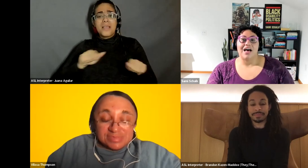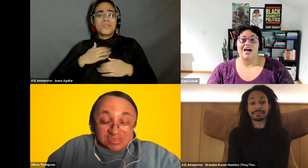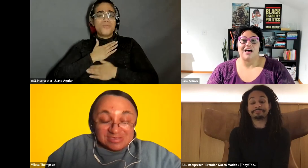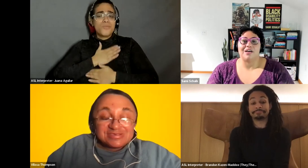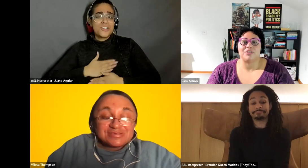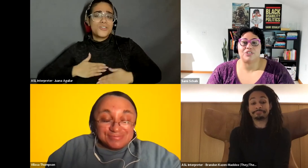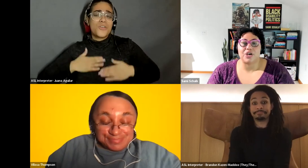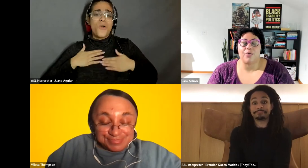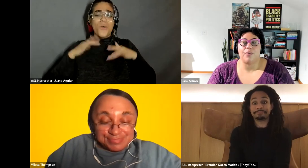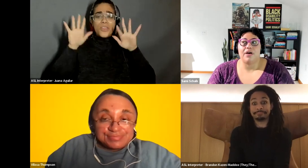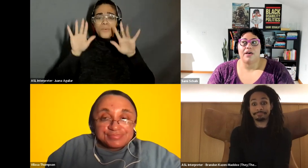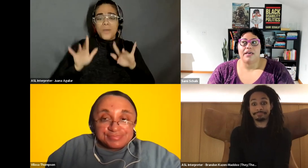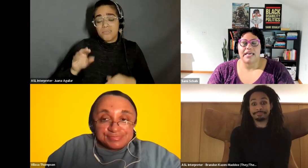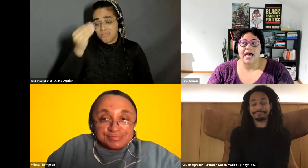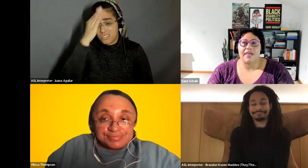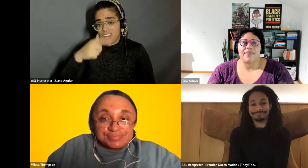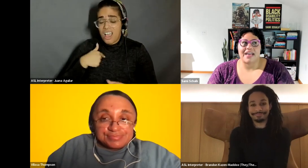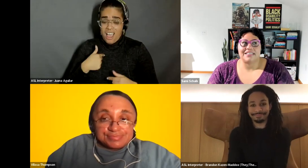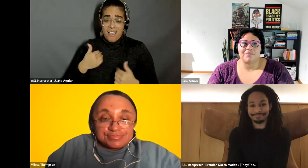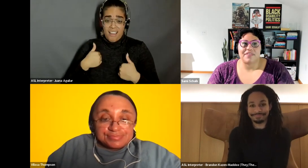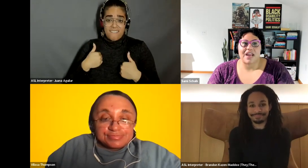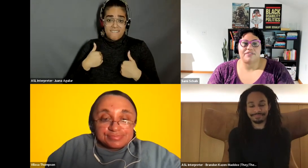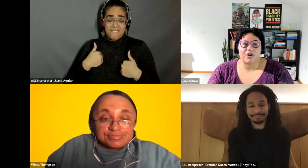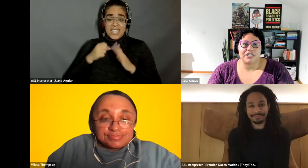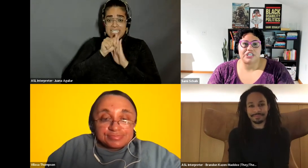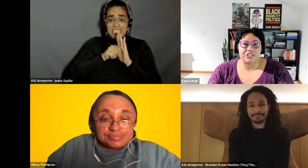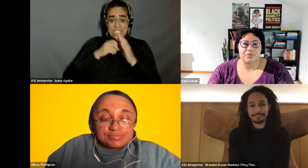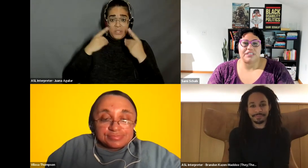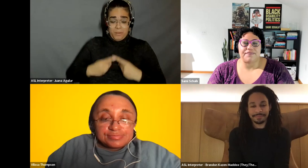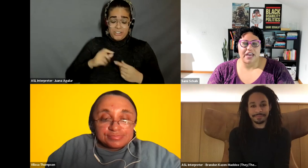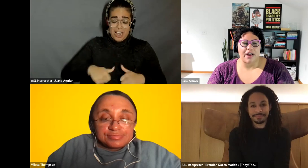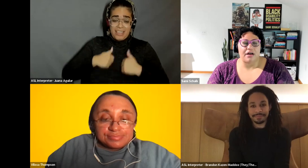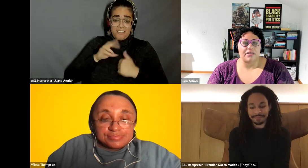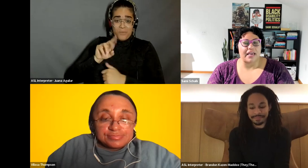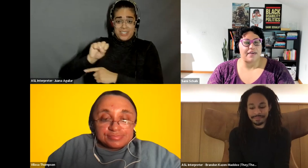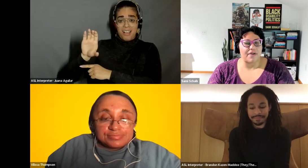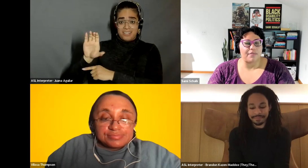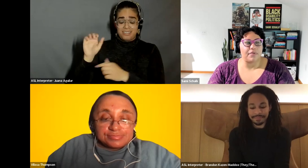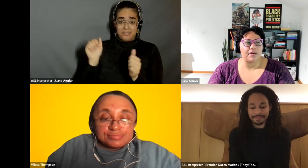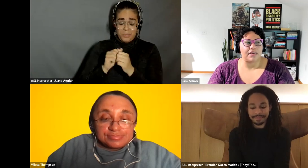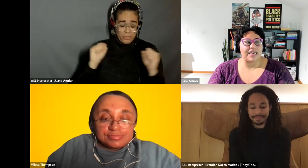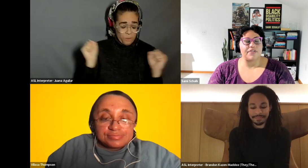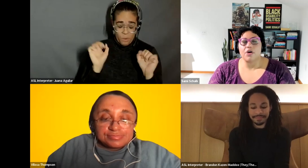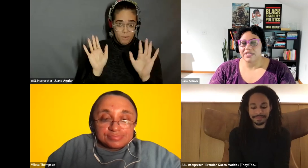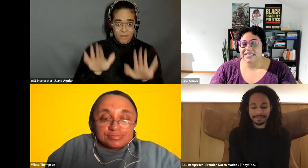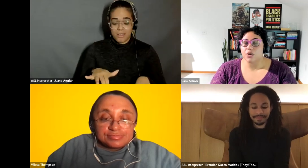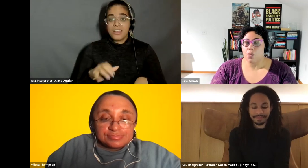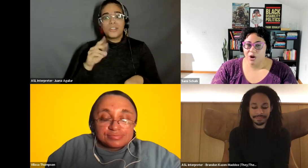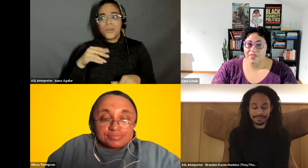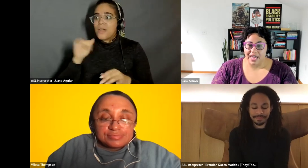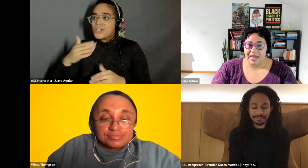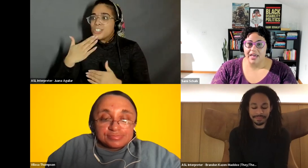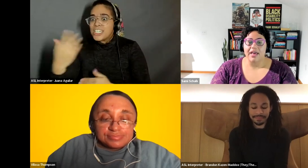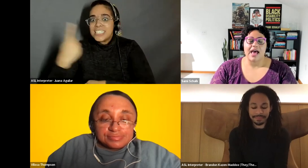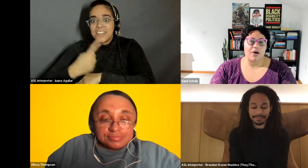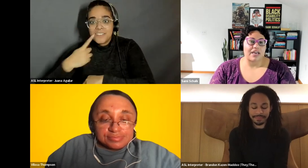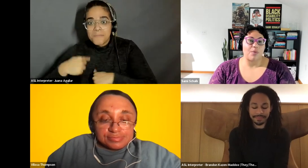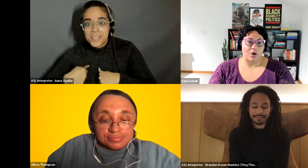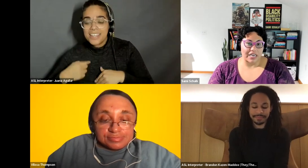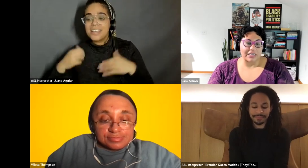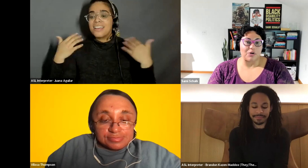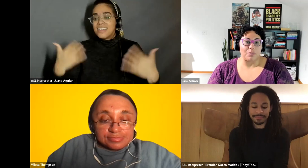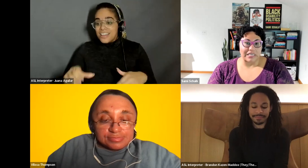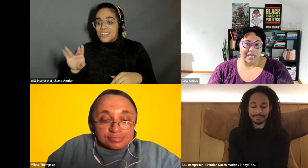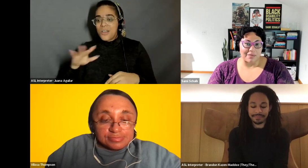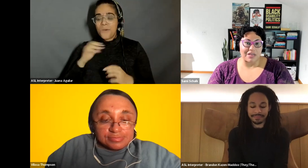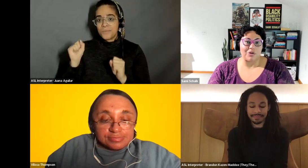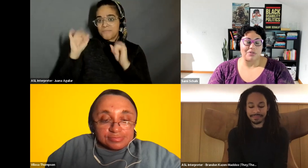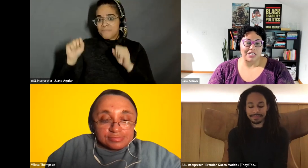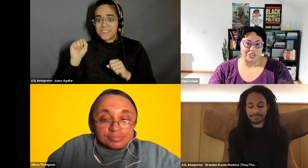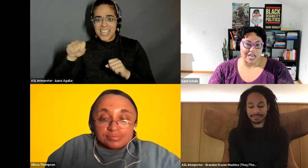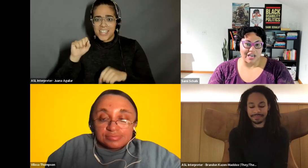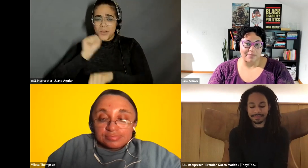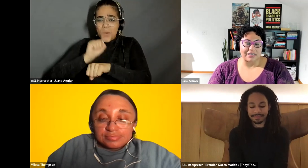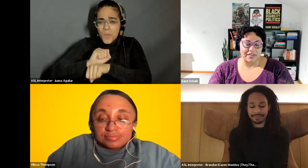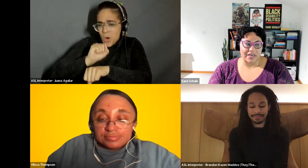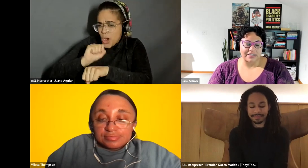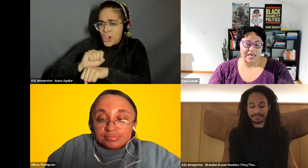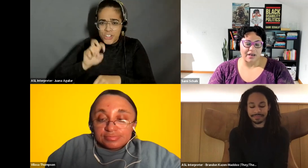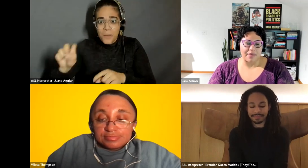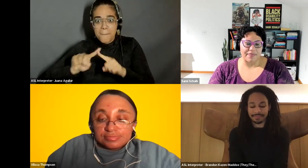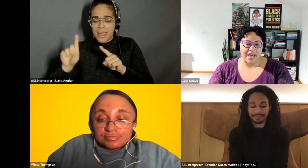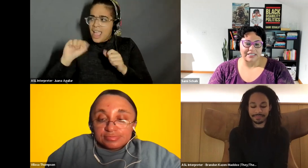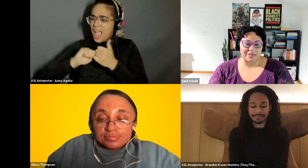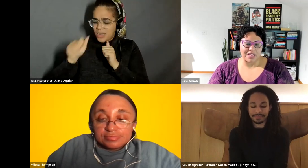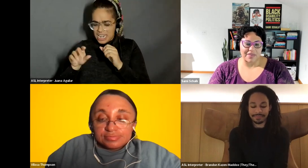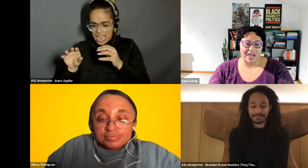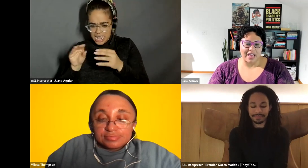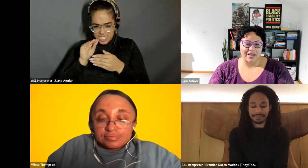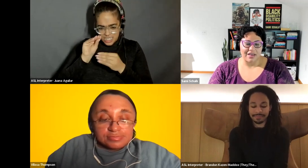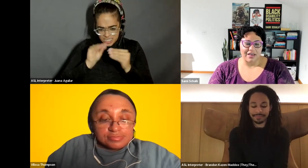Sami Schalk: So yeah, that is something that I've started to do is figure out like, if i'm, even though this is a work thing. How can I work in a little me time? A little pleasure time into this? And that is something that I